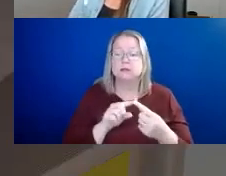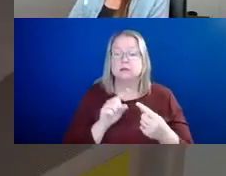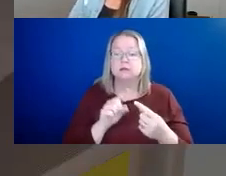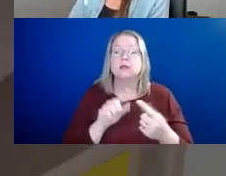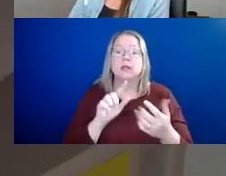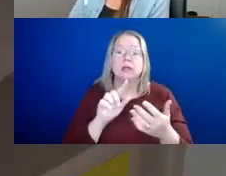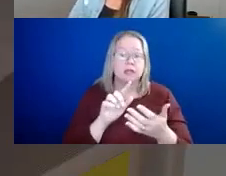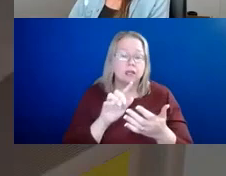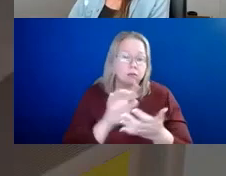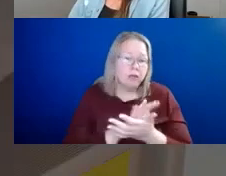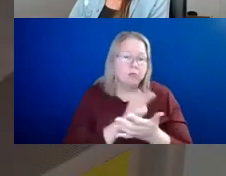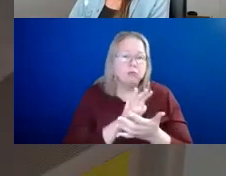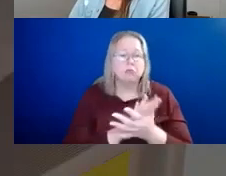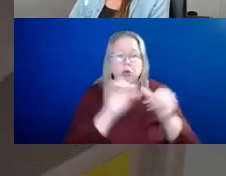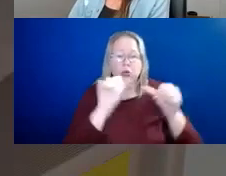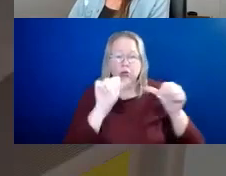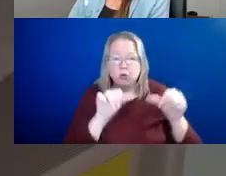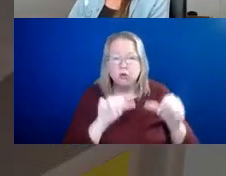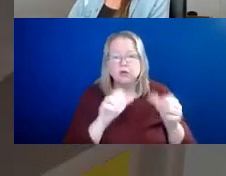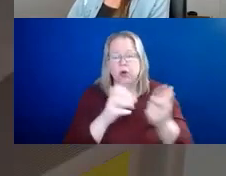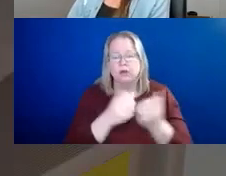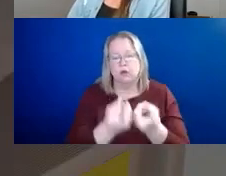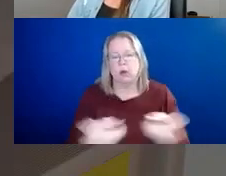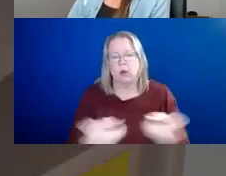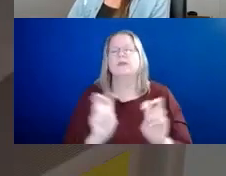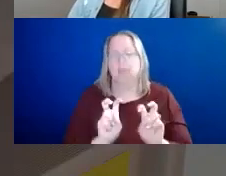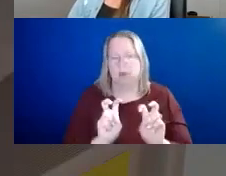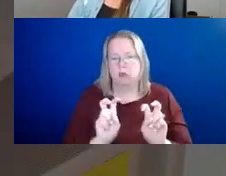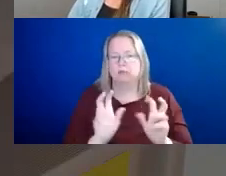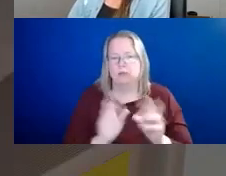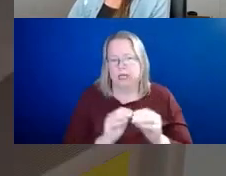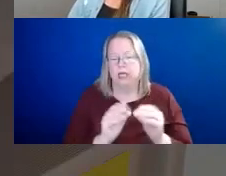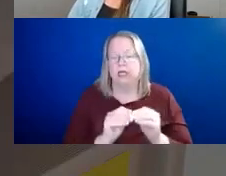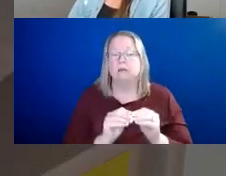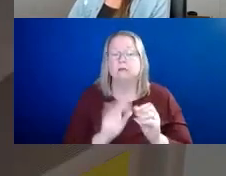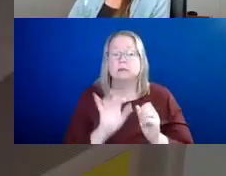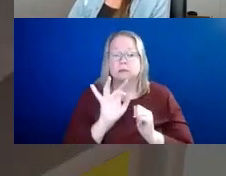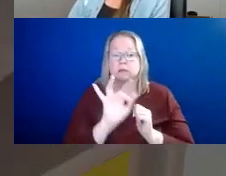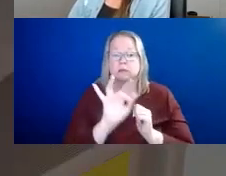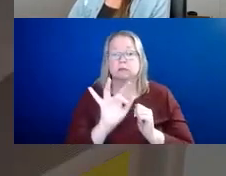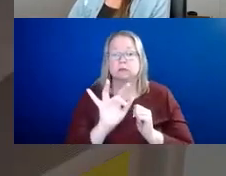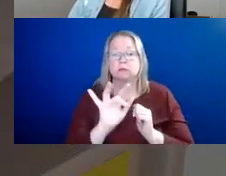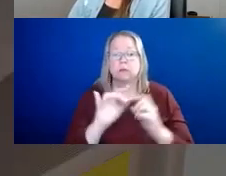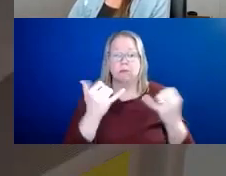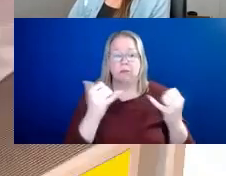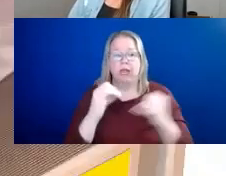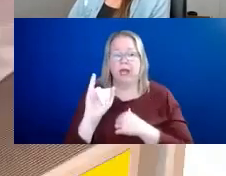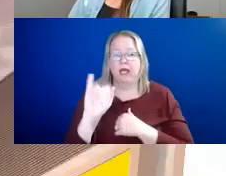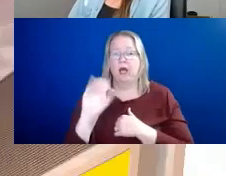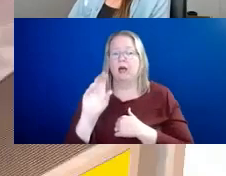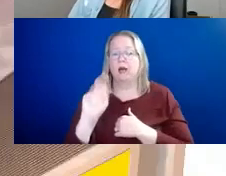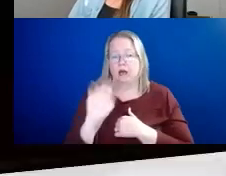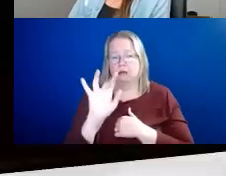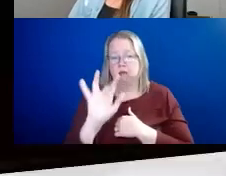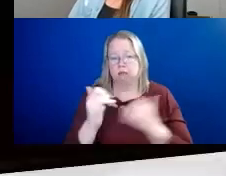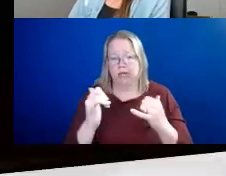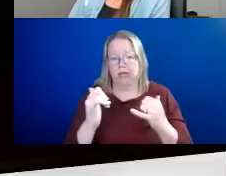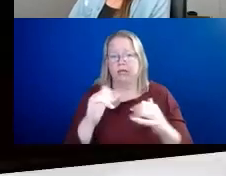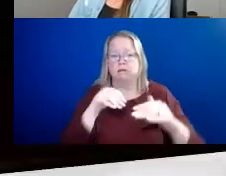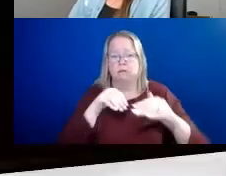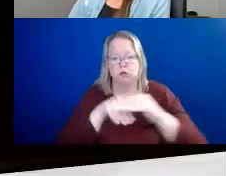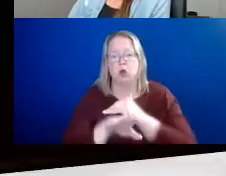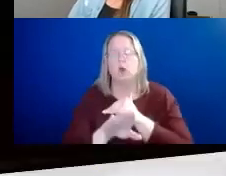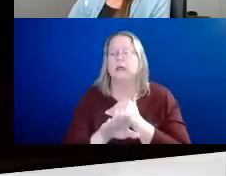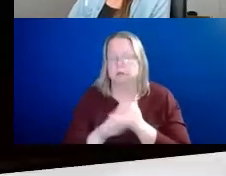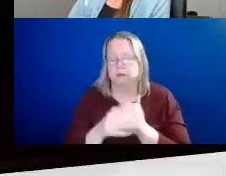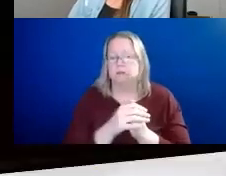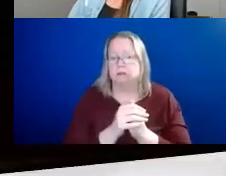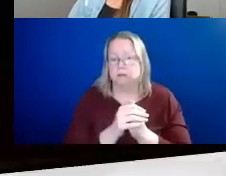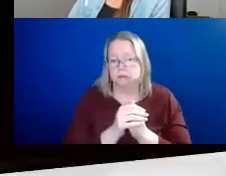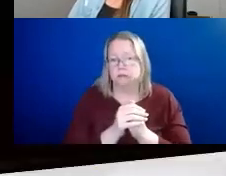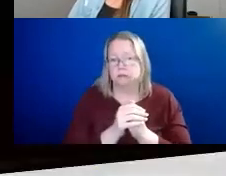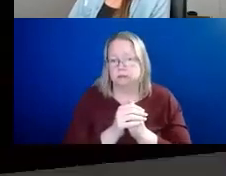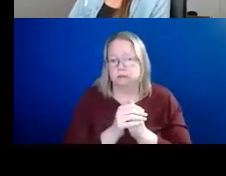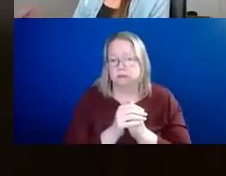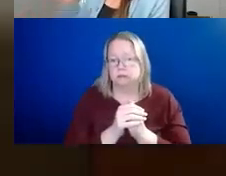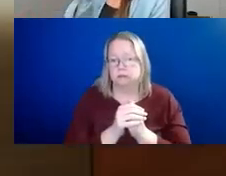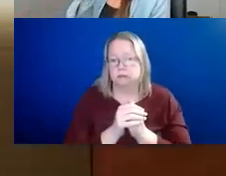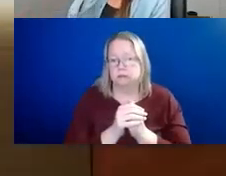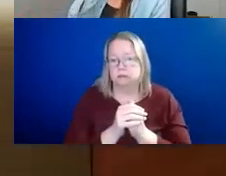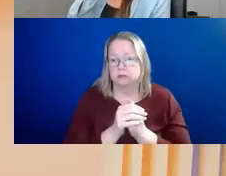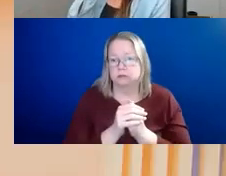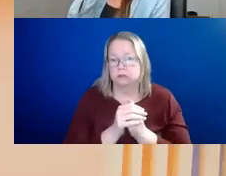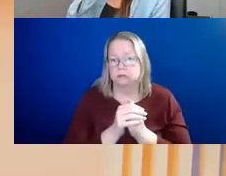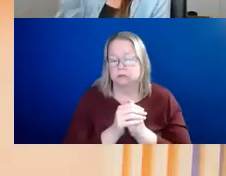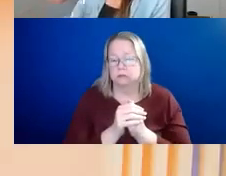and posters and round tables. I'm going to 12:22:41 click on the play icon to enter the live